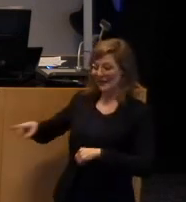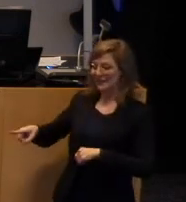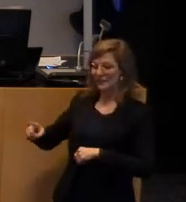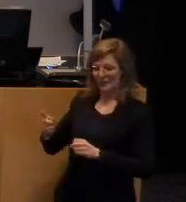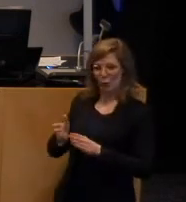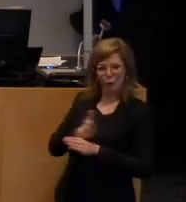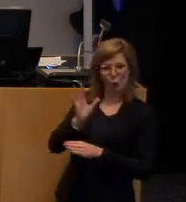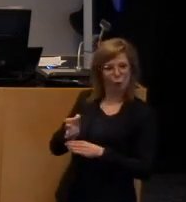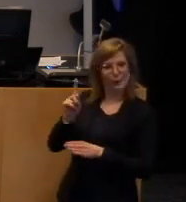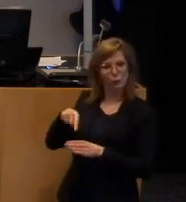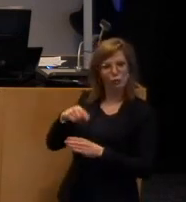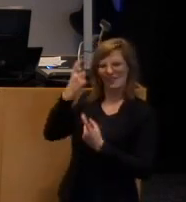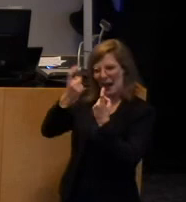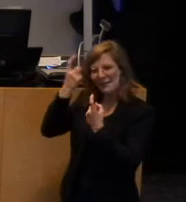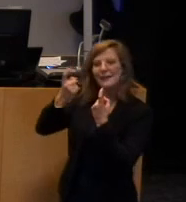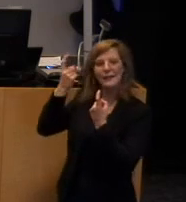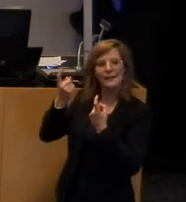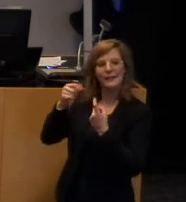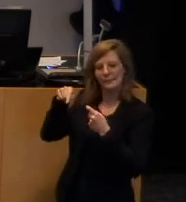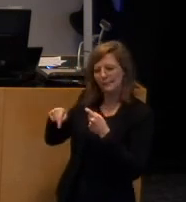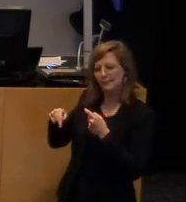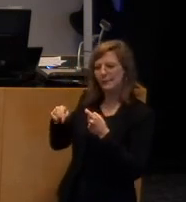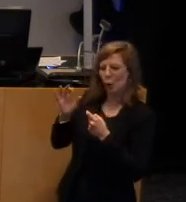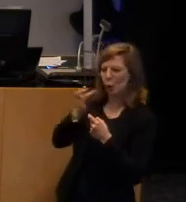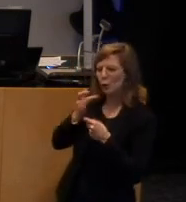you will then reject it, but you will have to choose another strategy